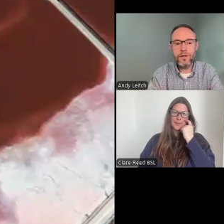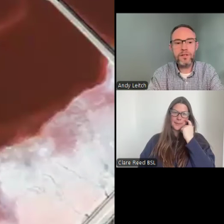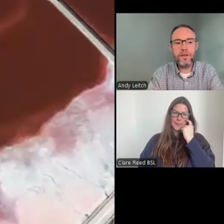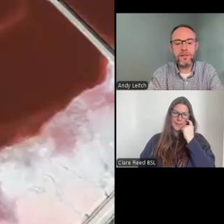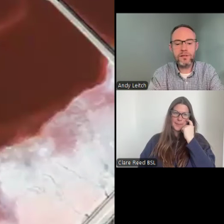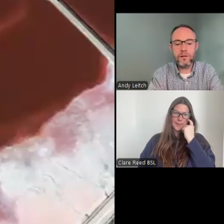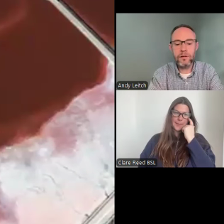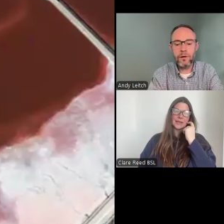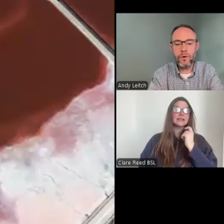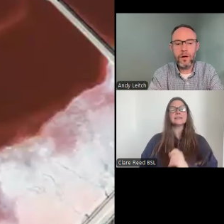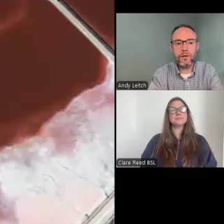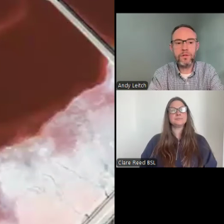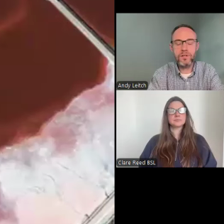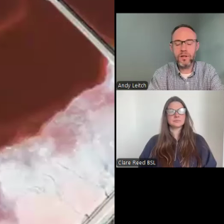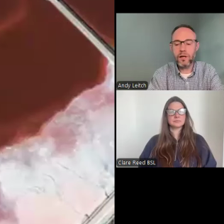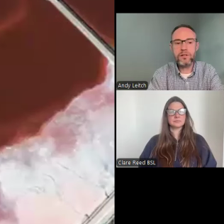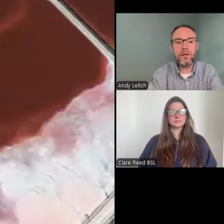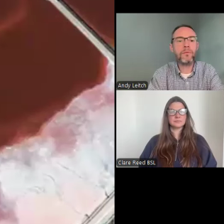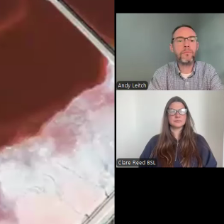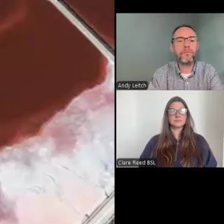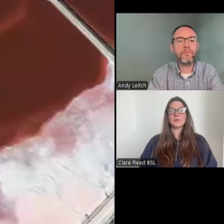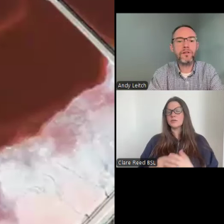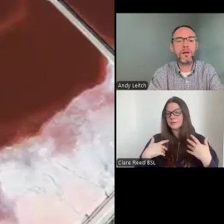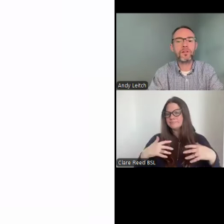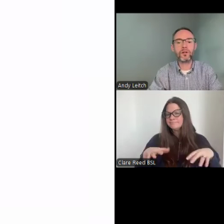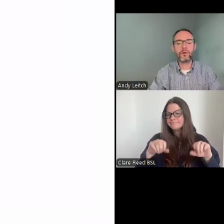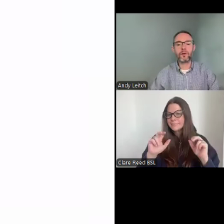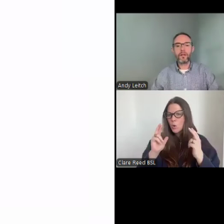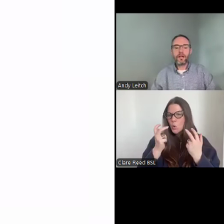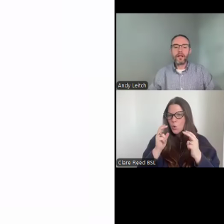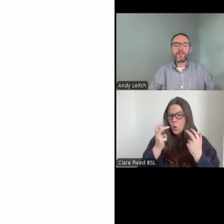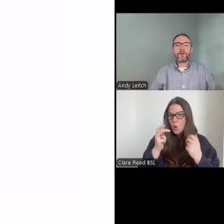This is where you would start. Let's go to Google.